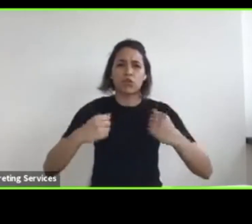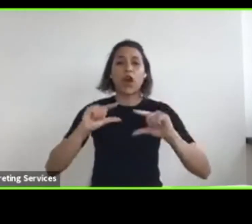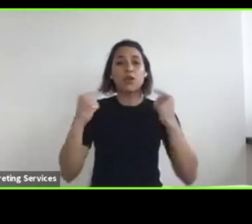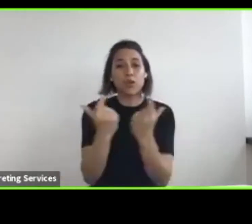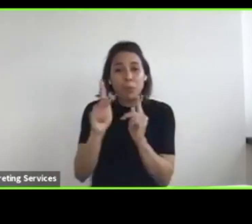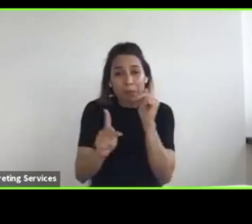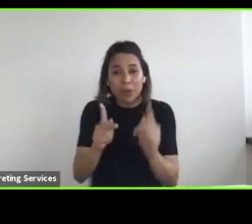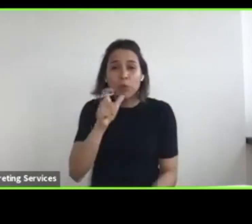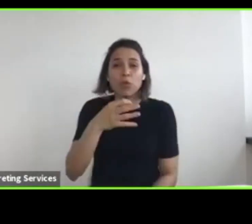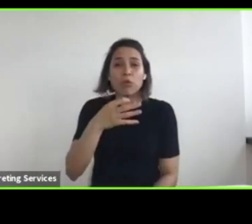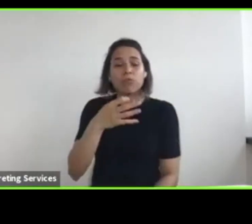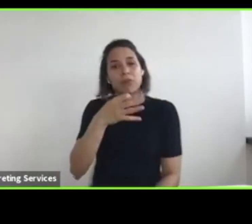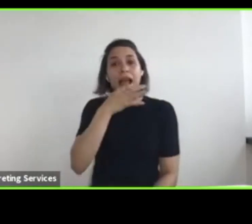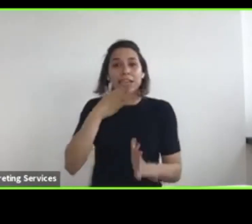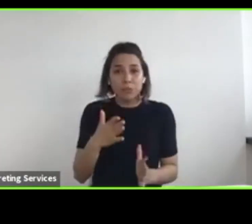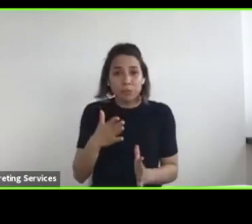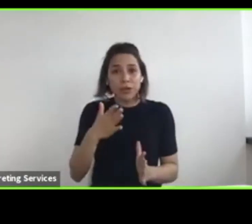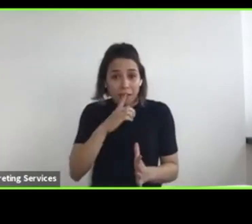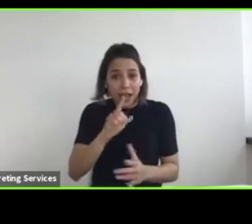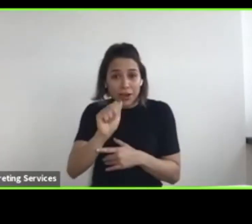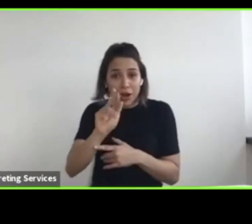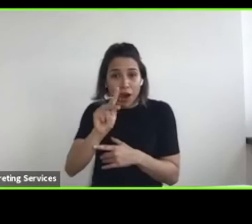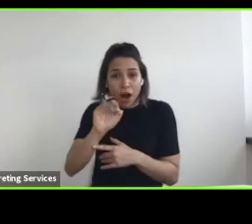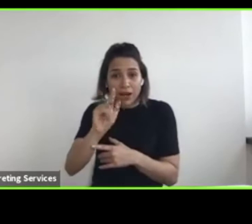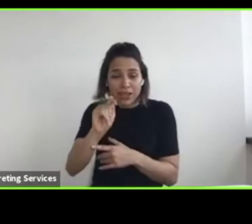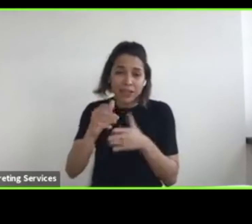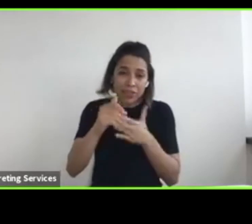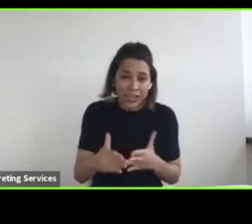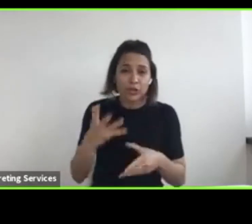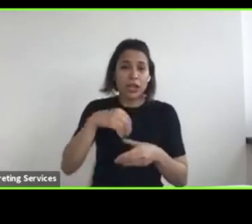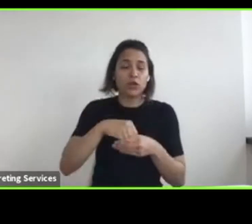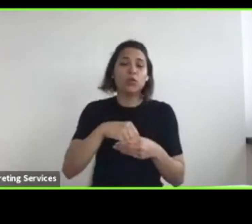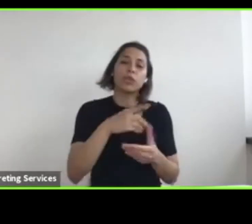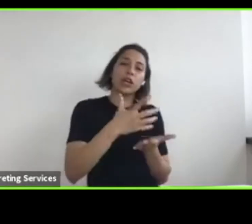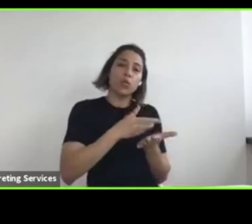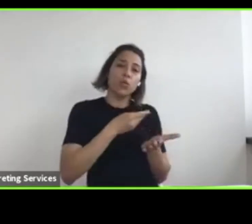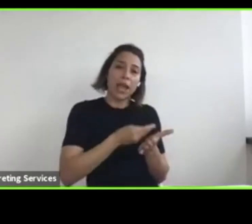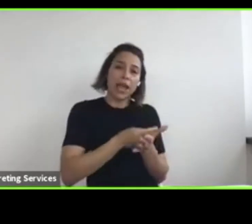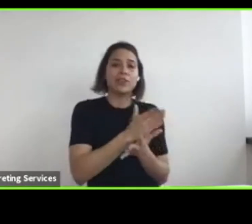OF OUR COMMUNITY INCLUDING, WAGE AND LABOUR RIGHTS, FINANCIAL STRATEGY, ADVOCACY